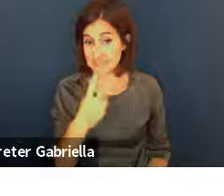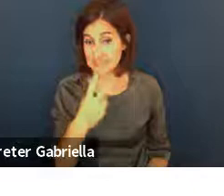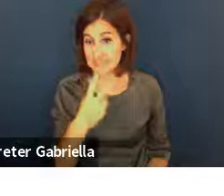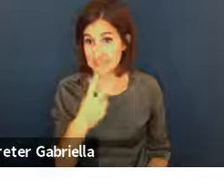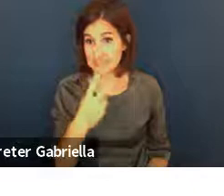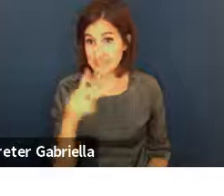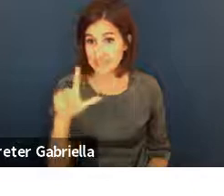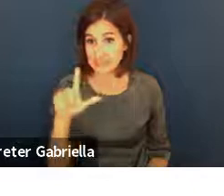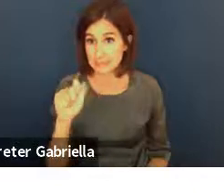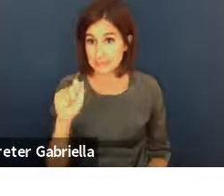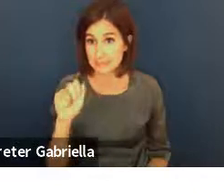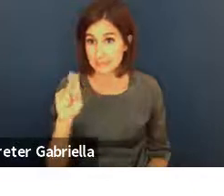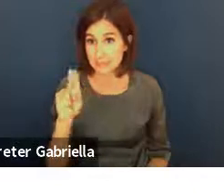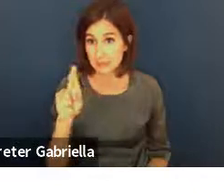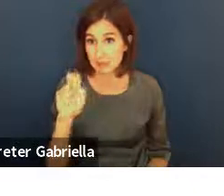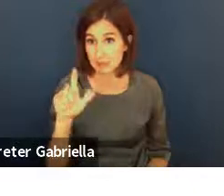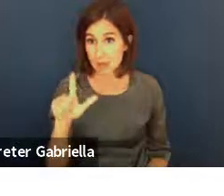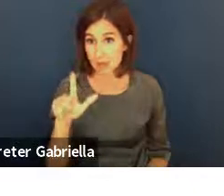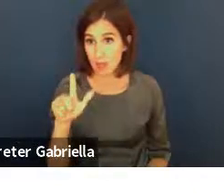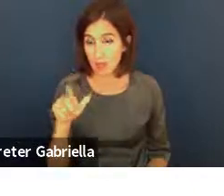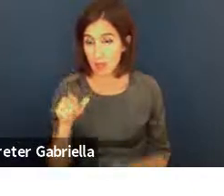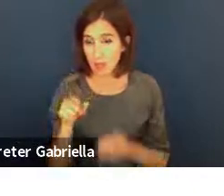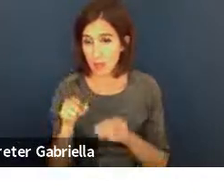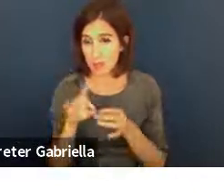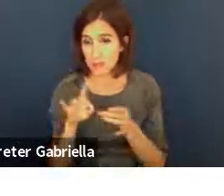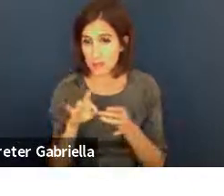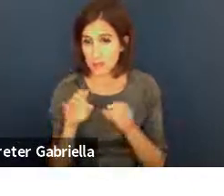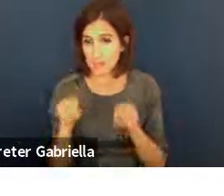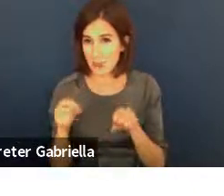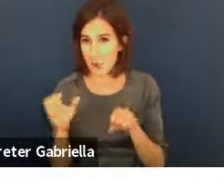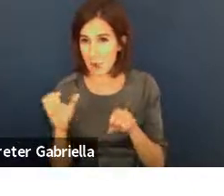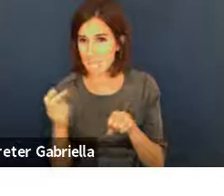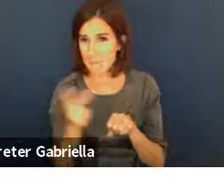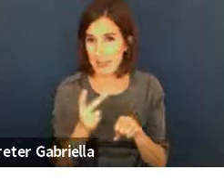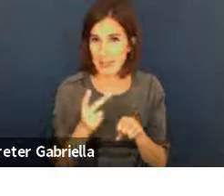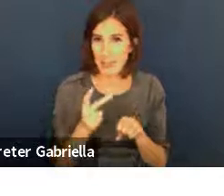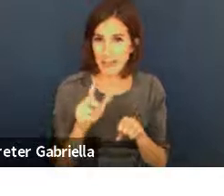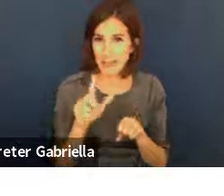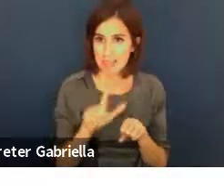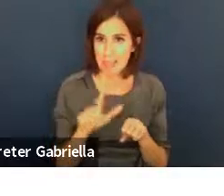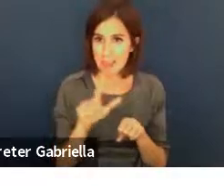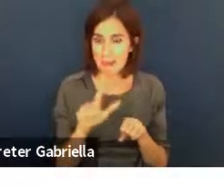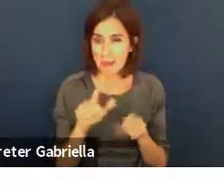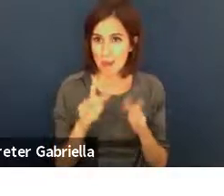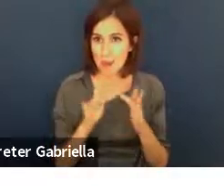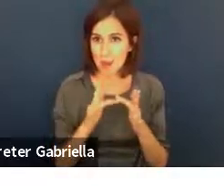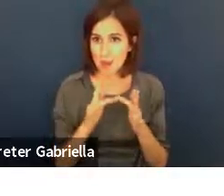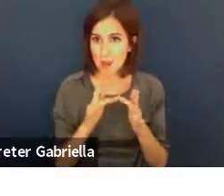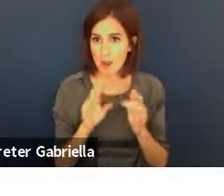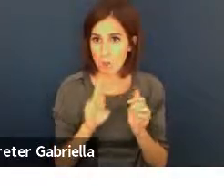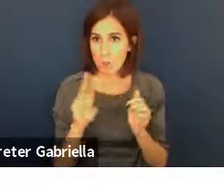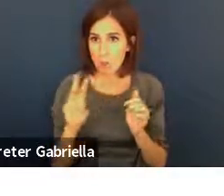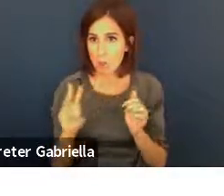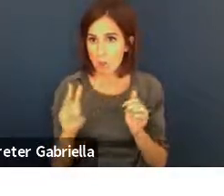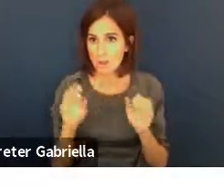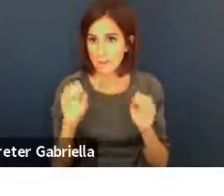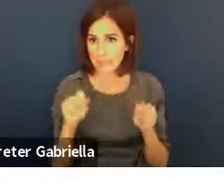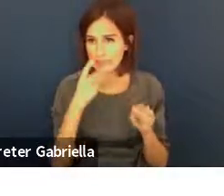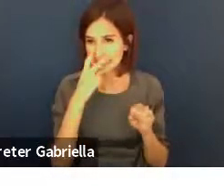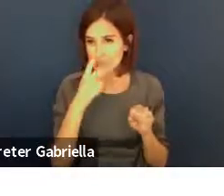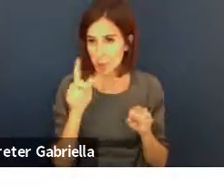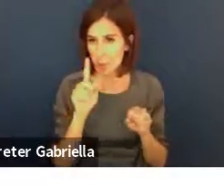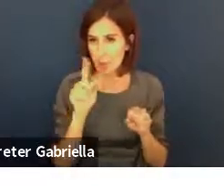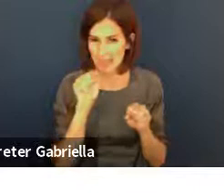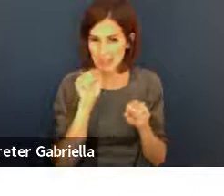Linda Kobashigawa: Laurel saying, Can I go back to the library web page just to show her all the pages are in context. Yes. Is there a specific page or you saw me goes through